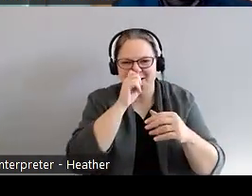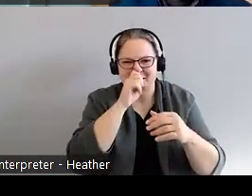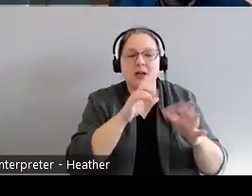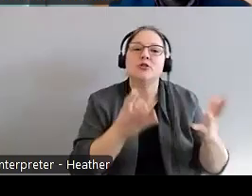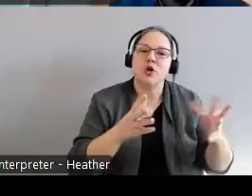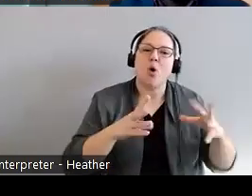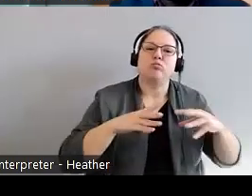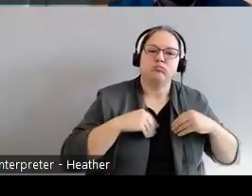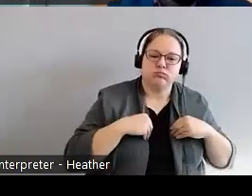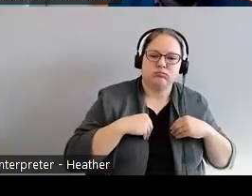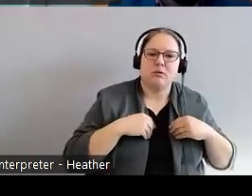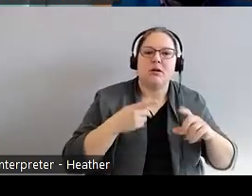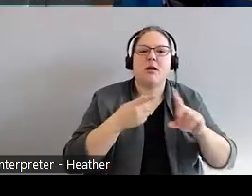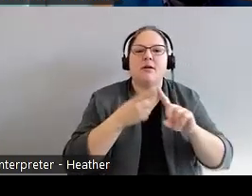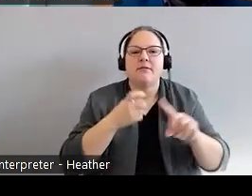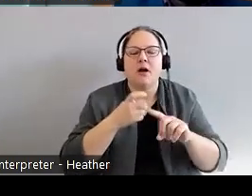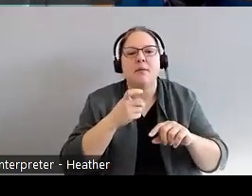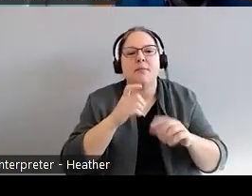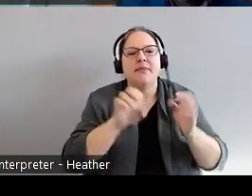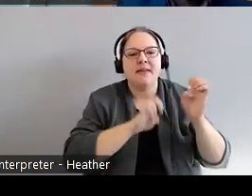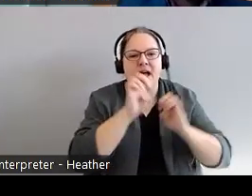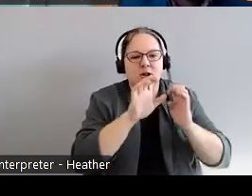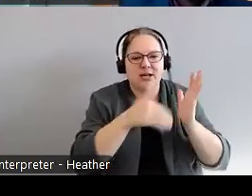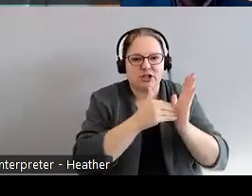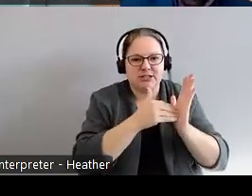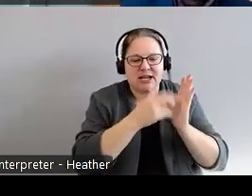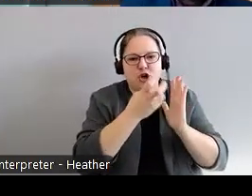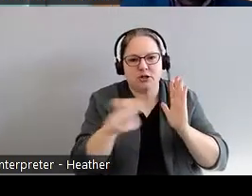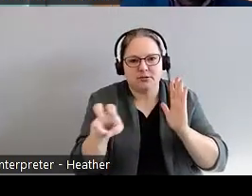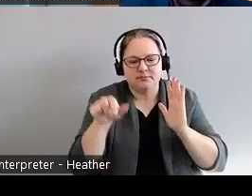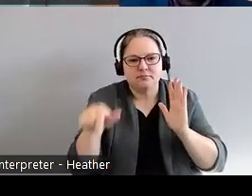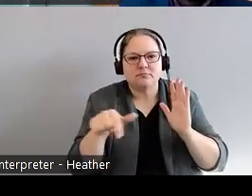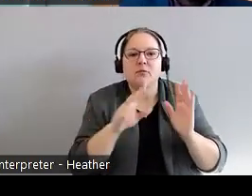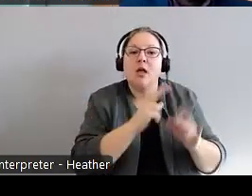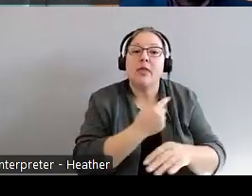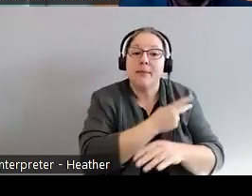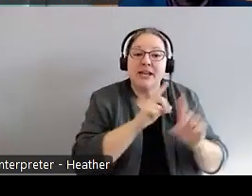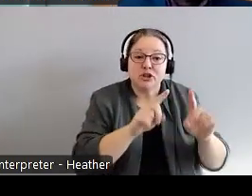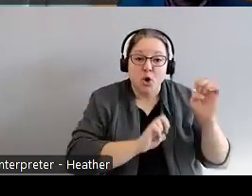PQ directly from our evaluation center. So the patients go to the evaluation center like that's